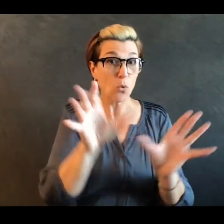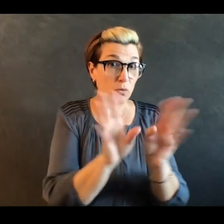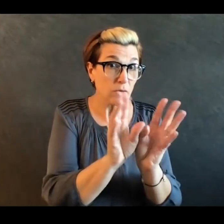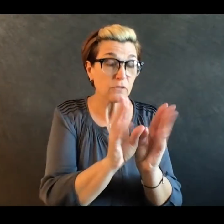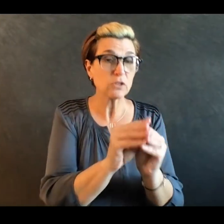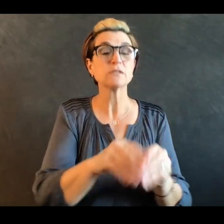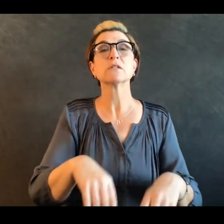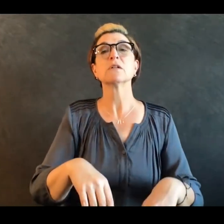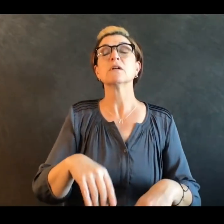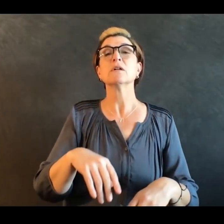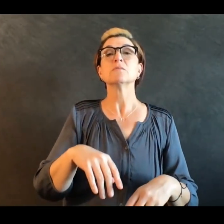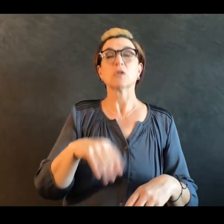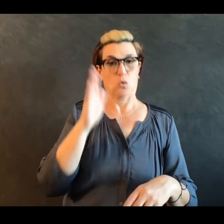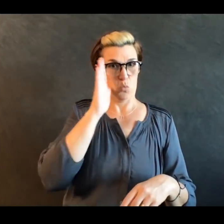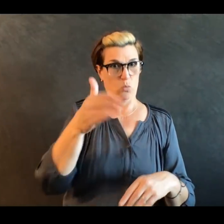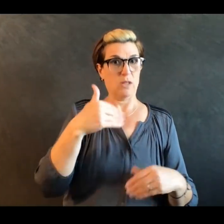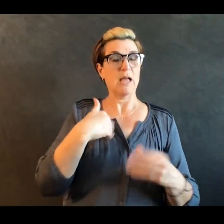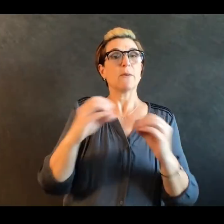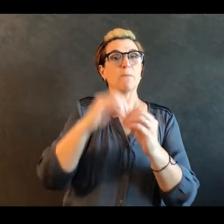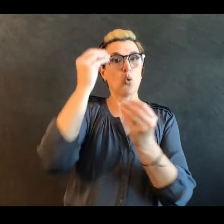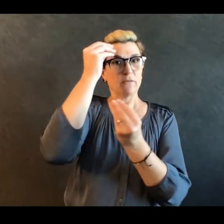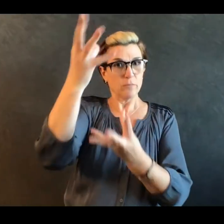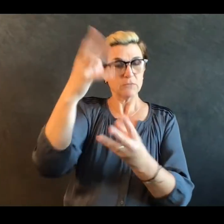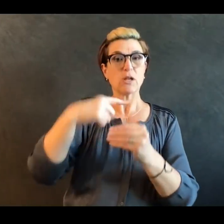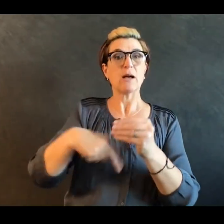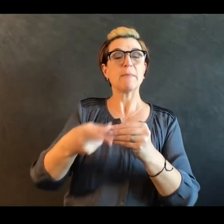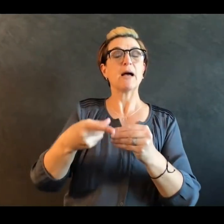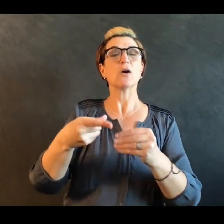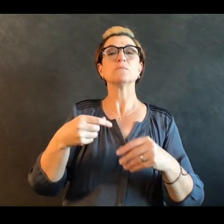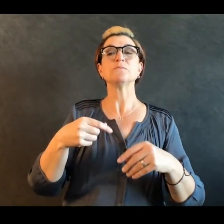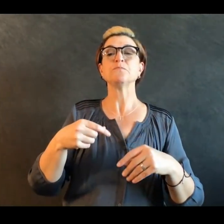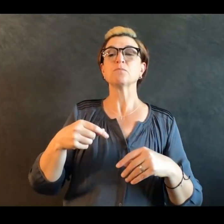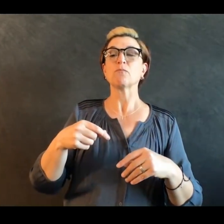again we'll have some openings that will be will exceed our expectations and